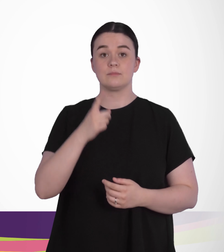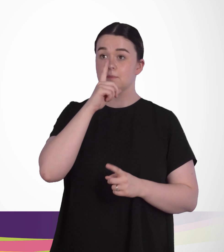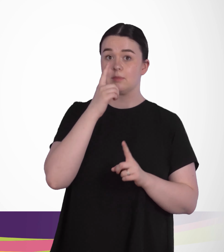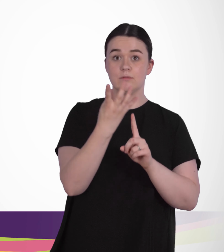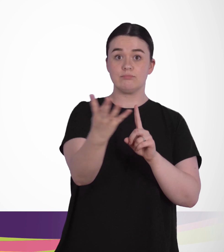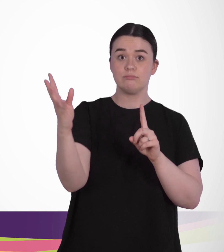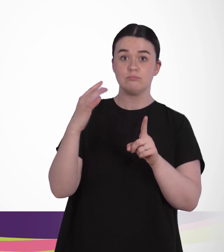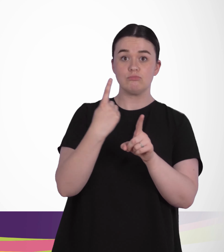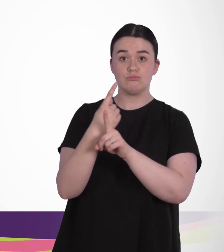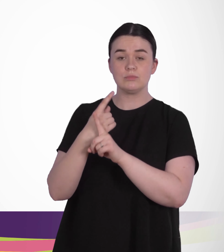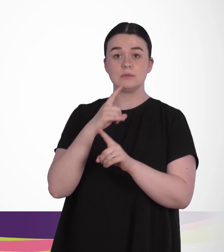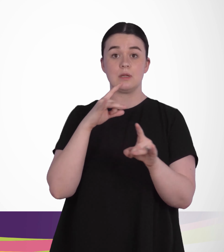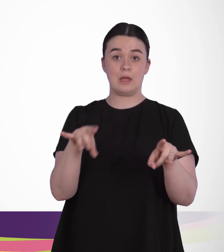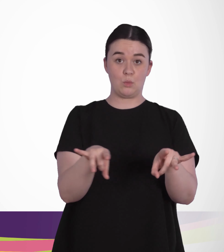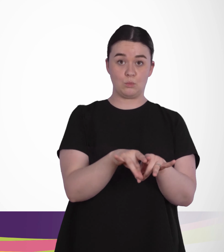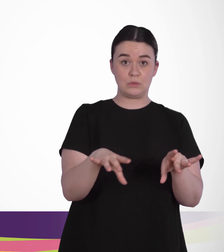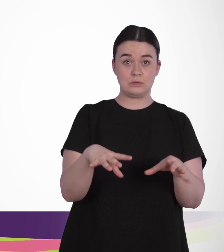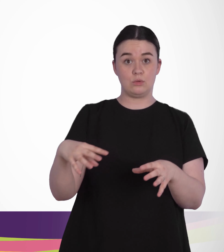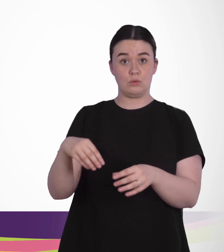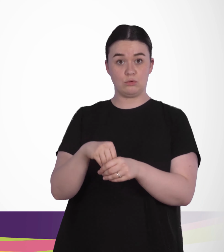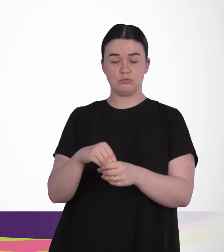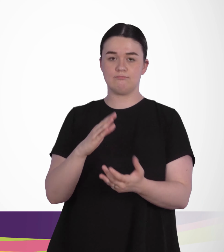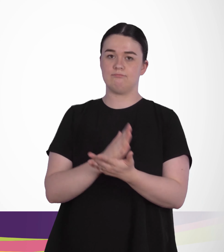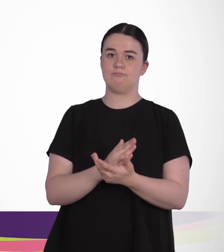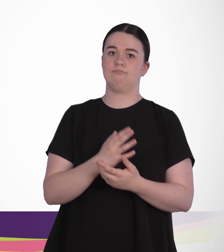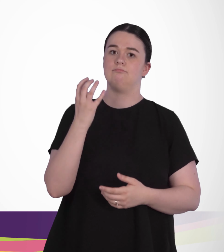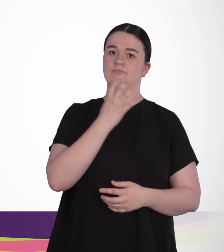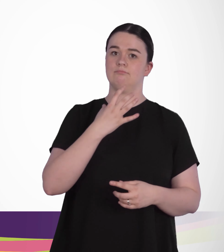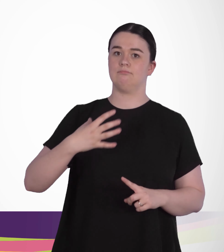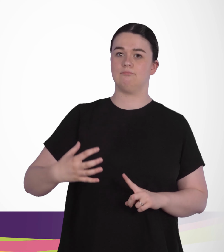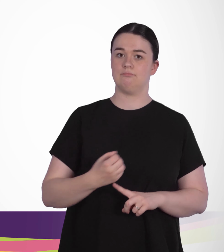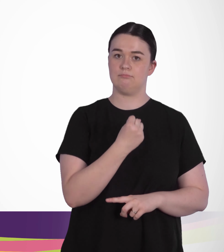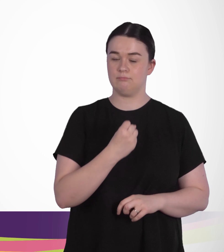Stakeholders said that equity and inclusion is essential,